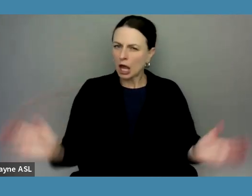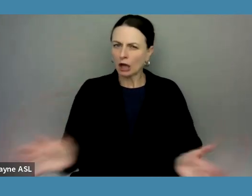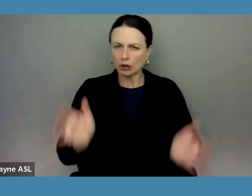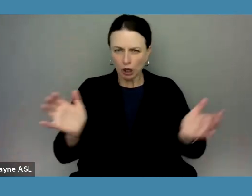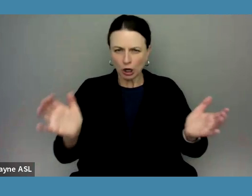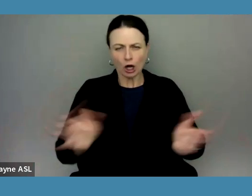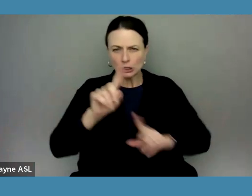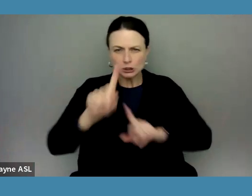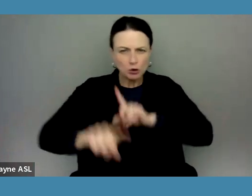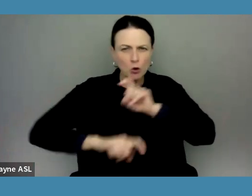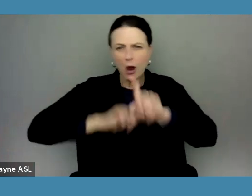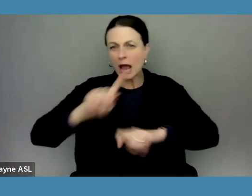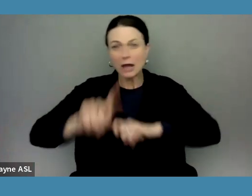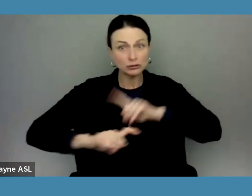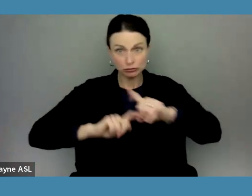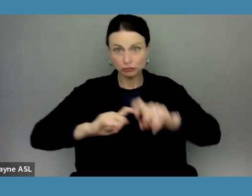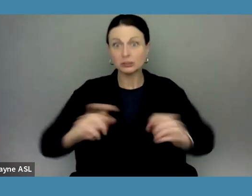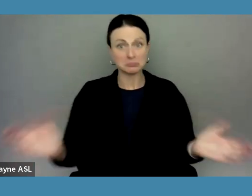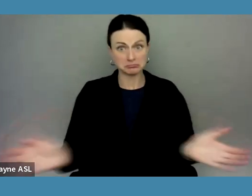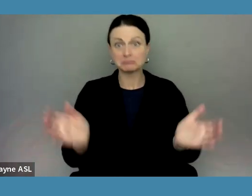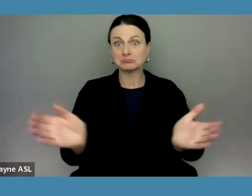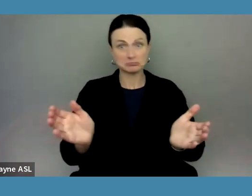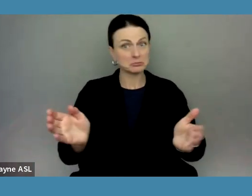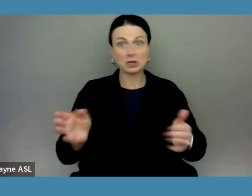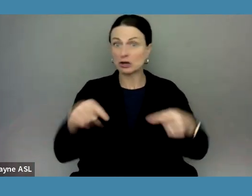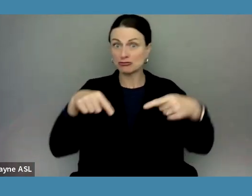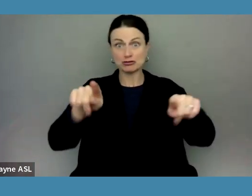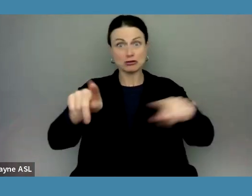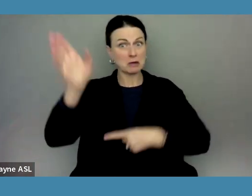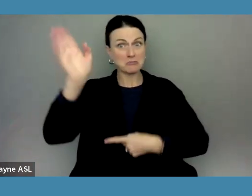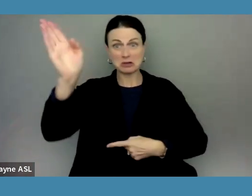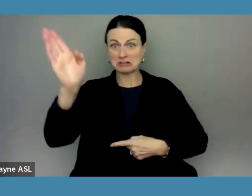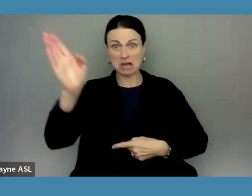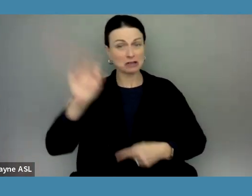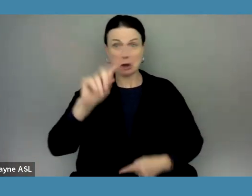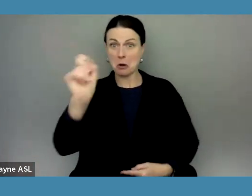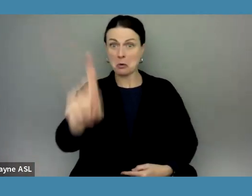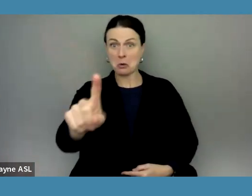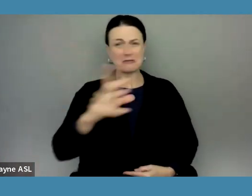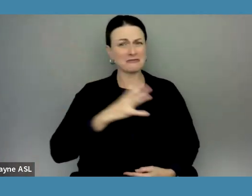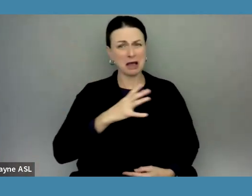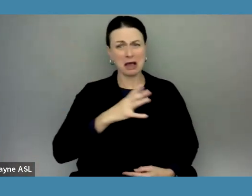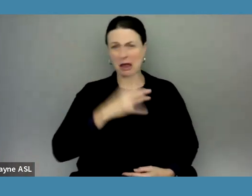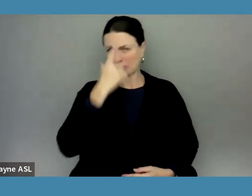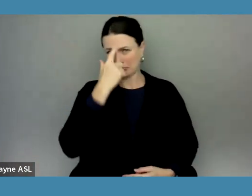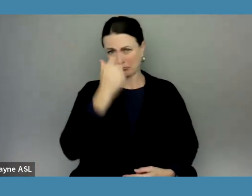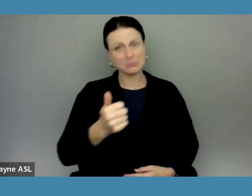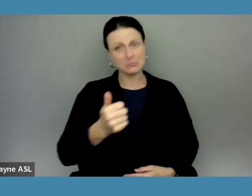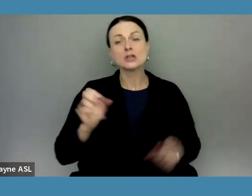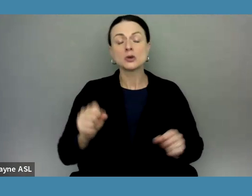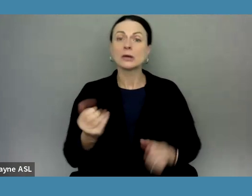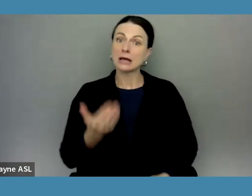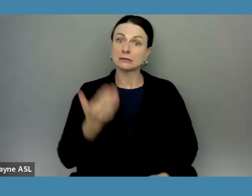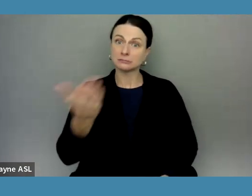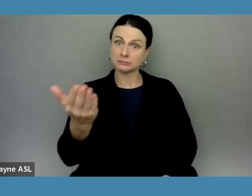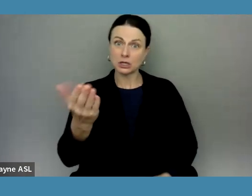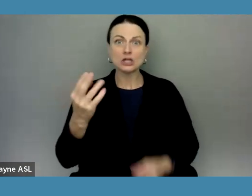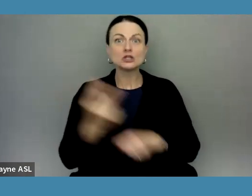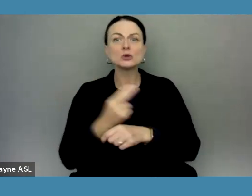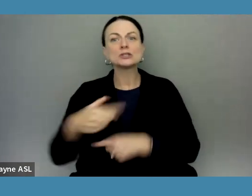and ask questions as we go through the presentation. You can submit questions using the Q&A button